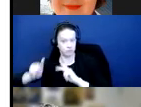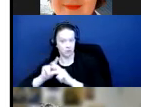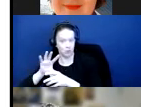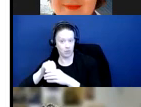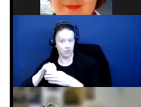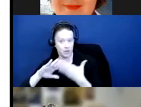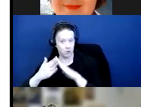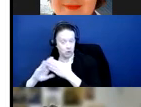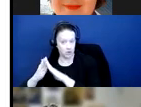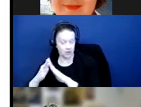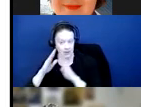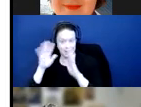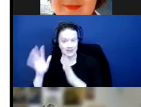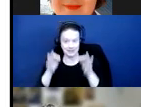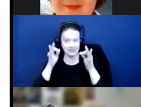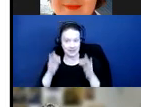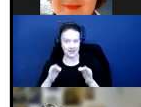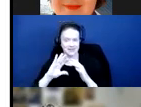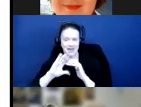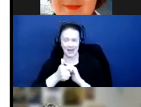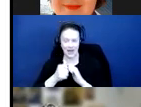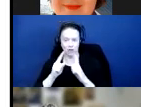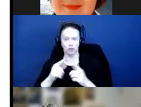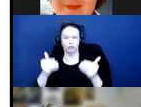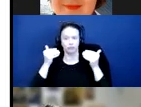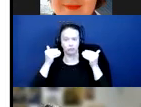is determining how to put the law into action.